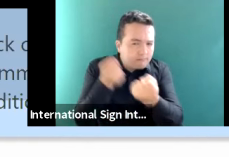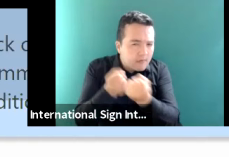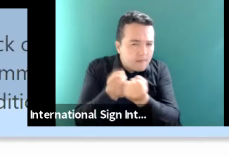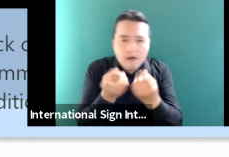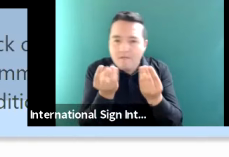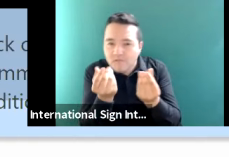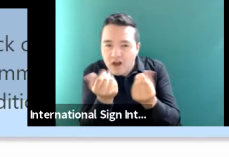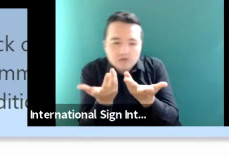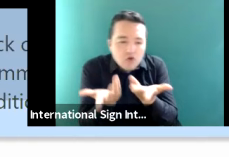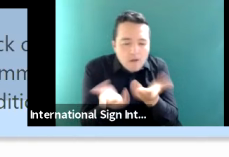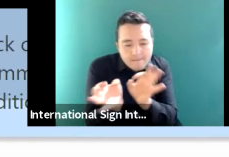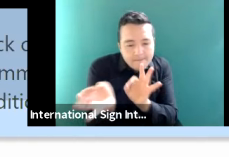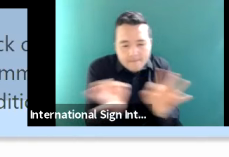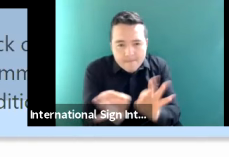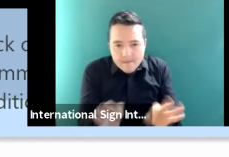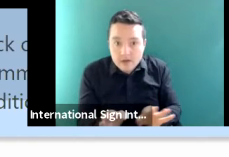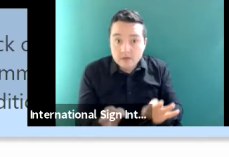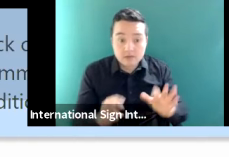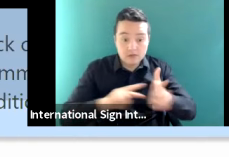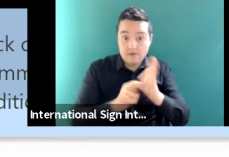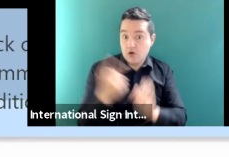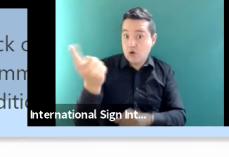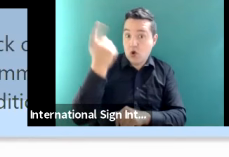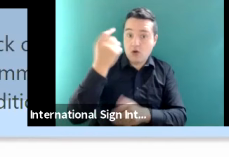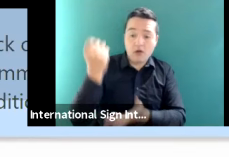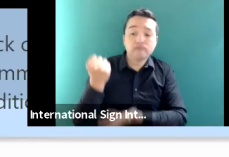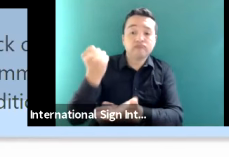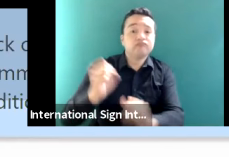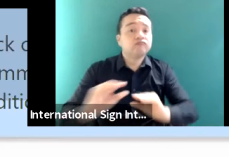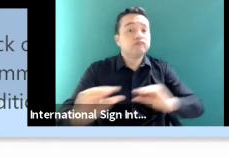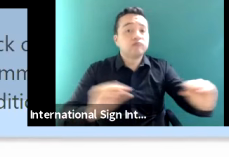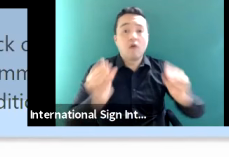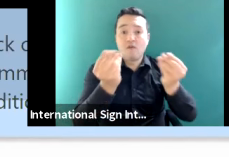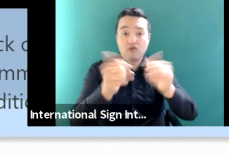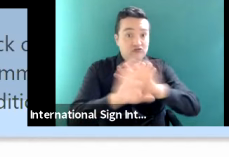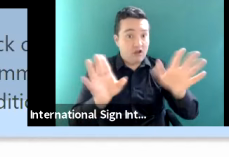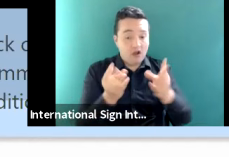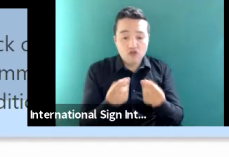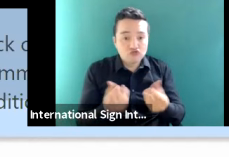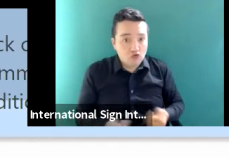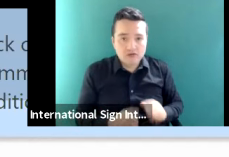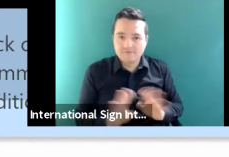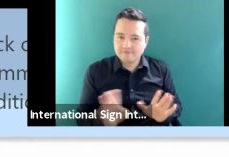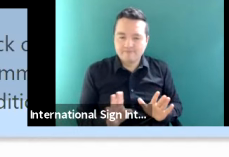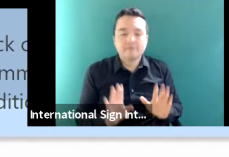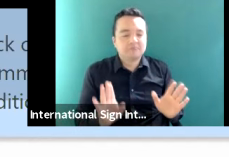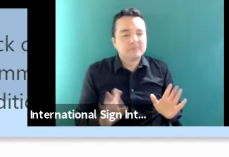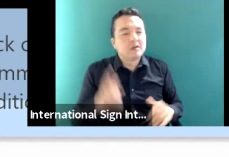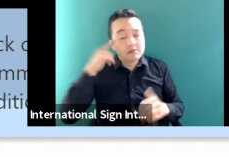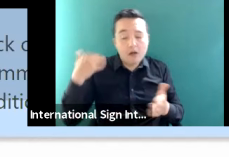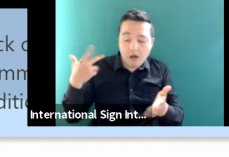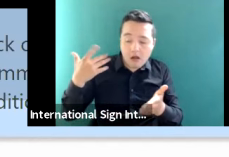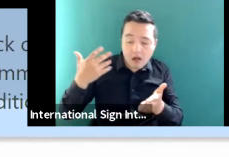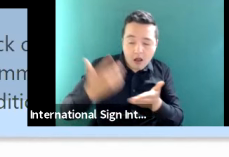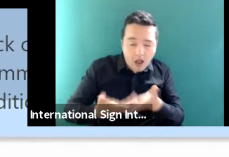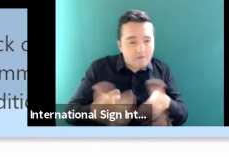Of course our grants are not only financial grants but also a subject matter expertise and some financial support.